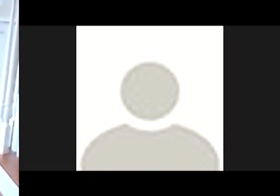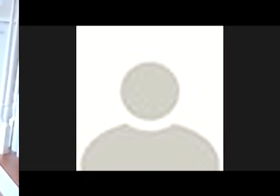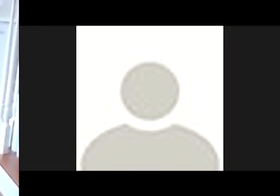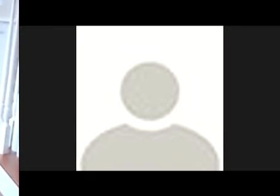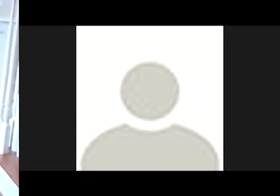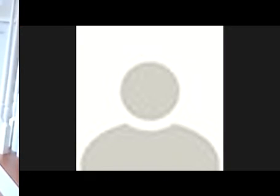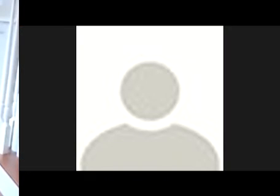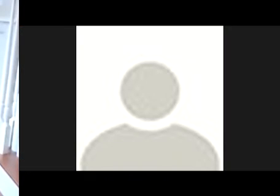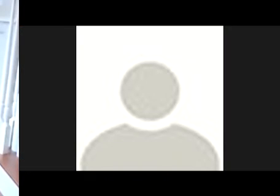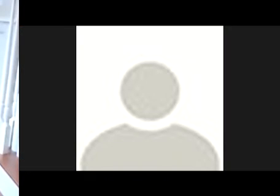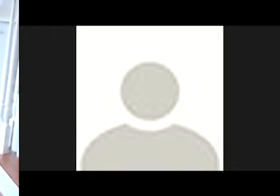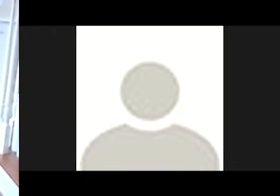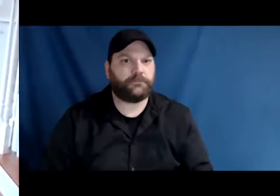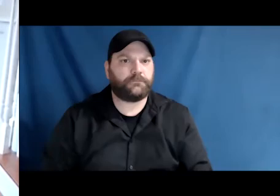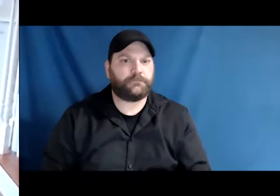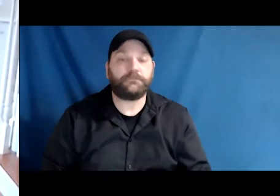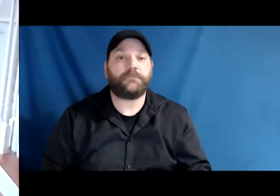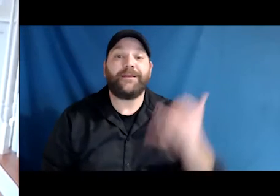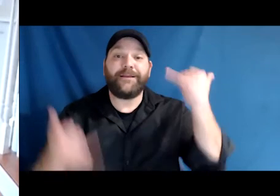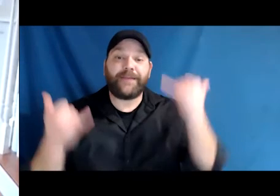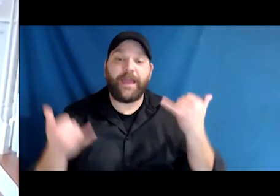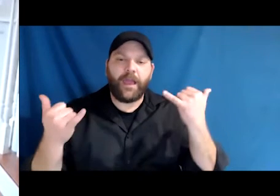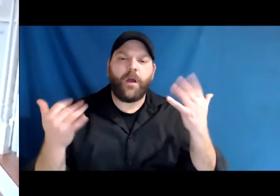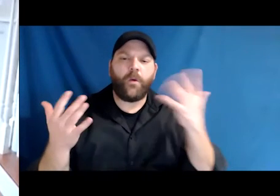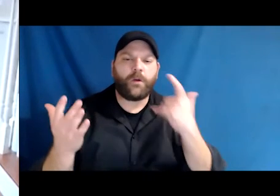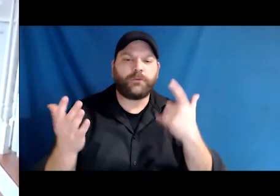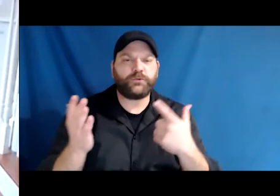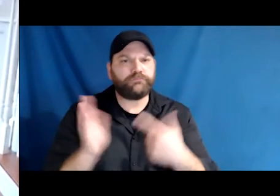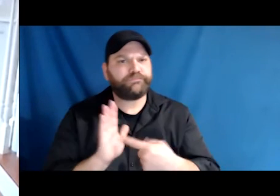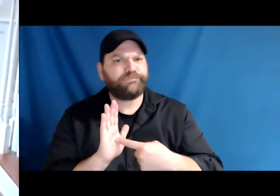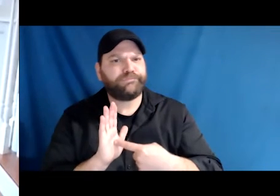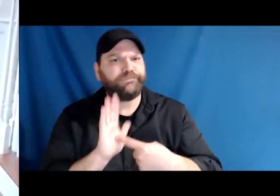from Dining Services, for her award in Environmental Stewardship.